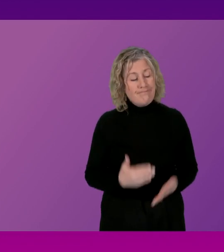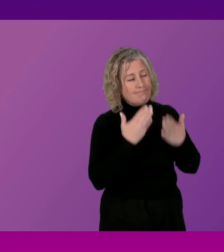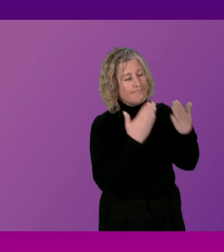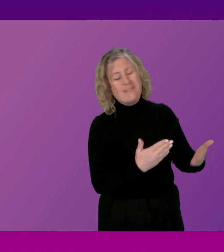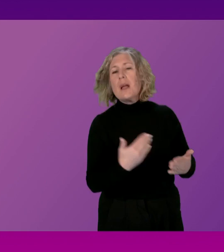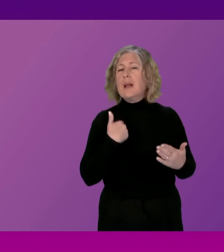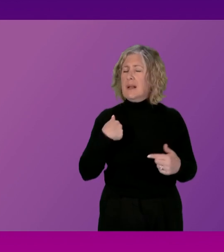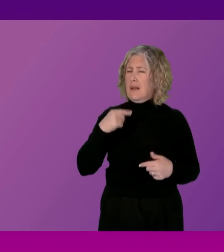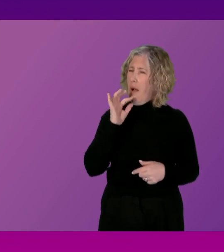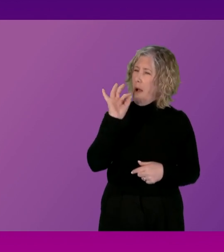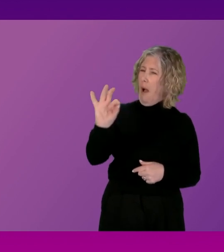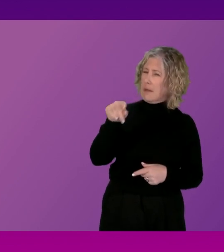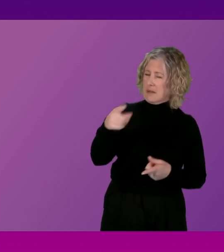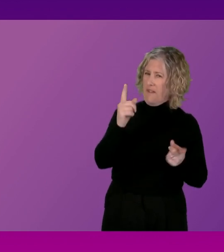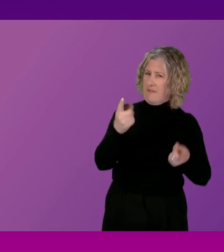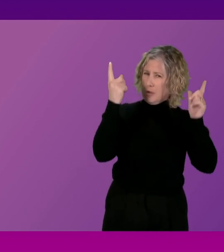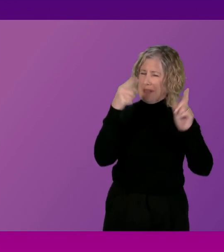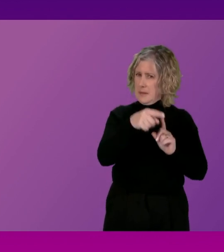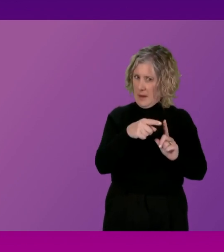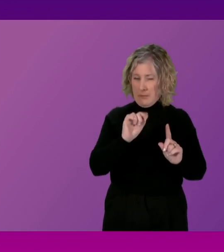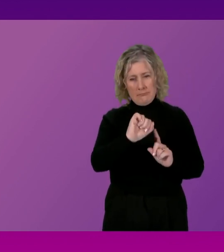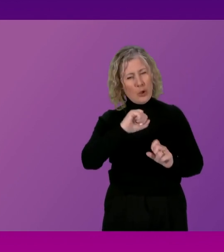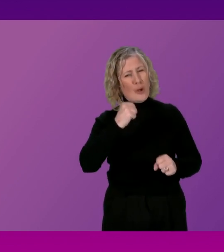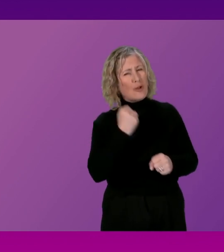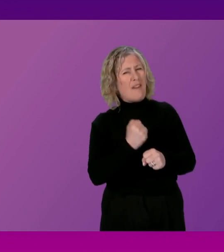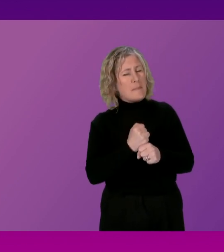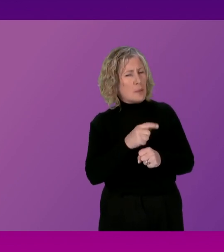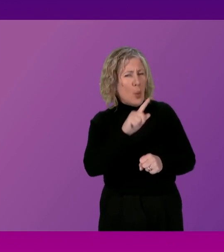To ask the First Minister what action the Scottish Government is taking to ensure that